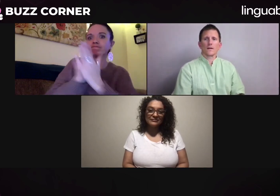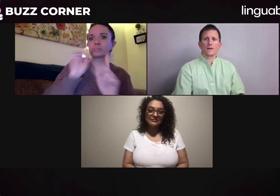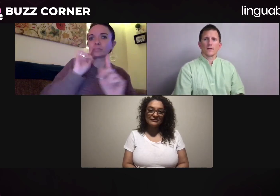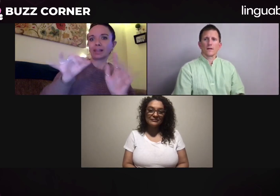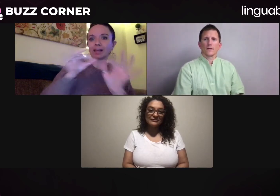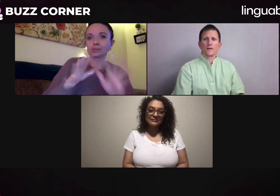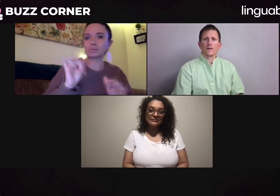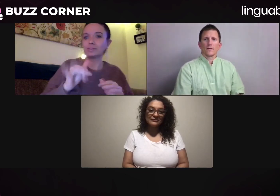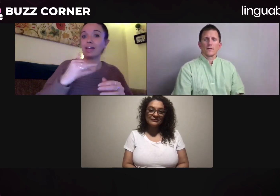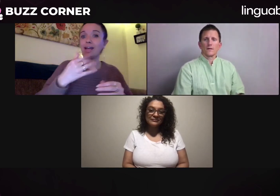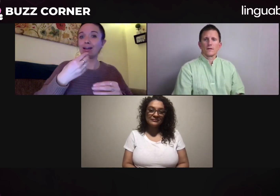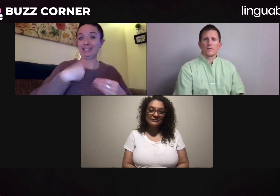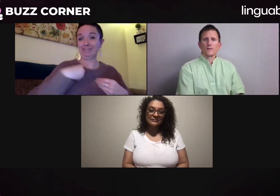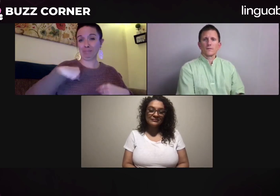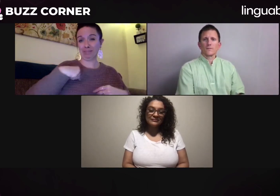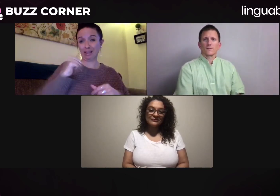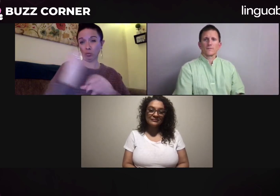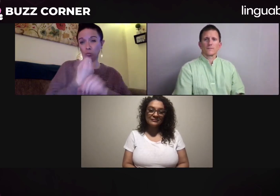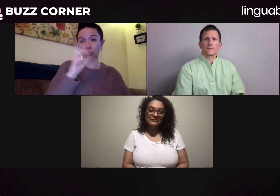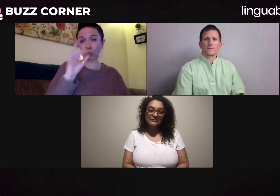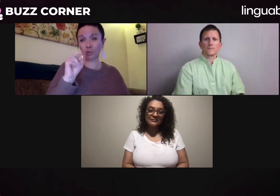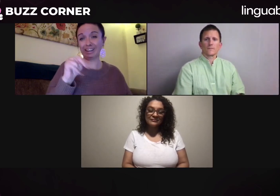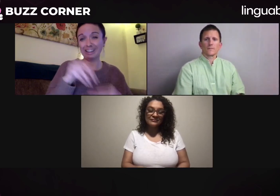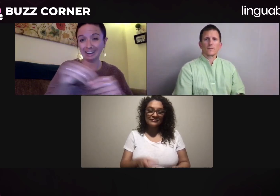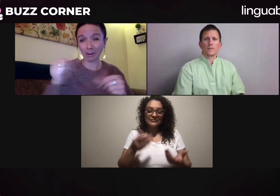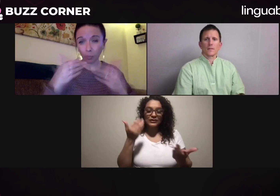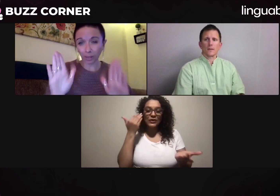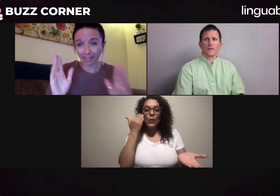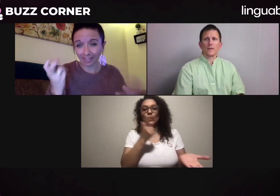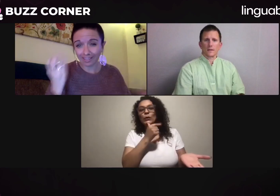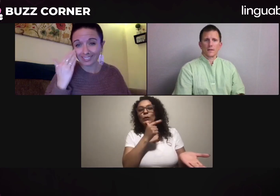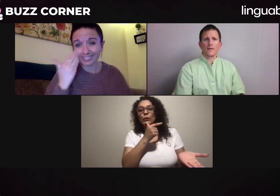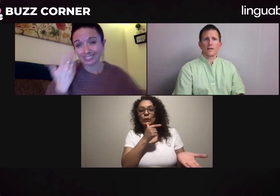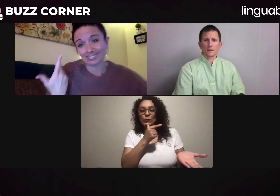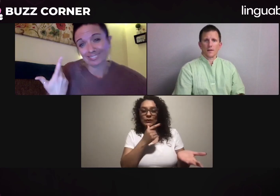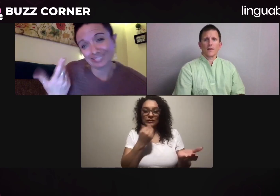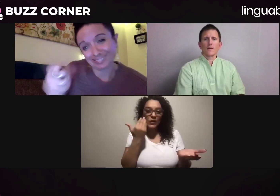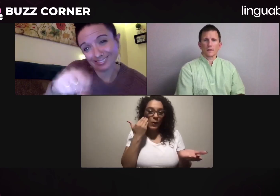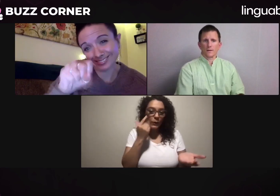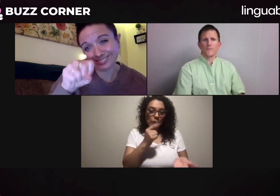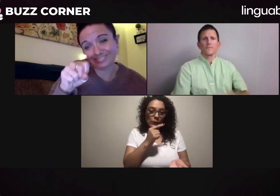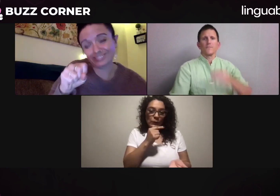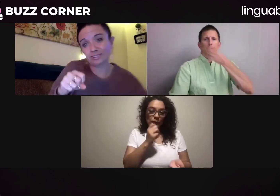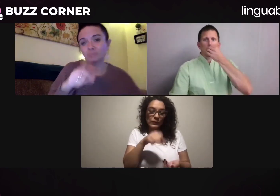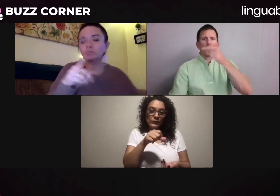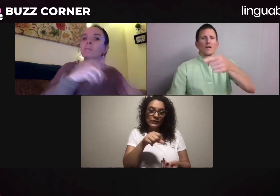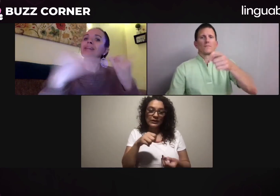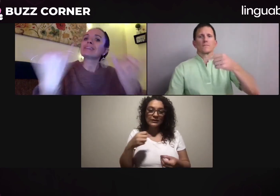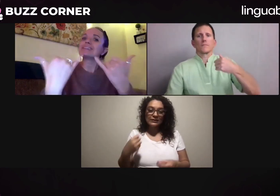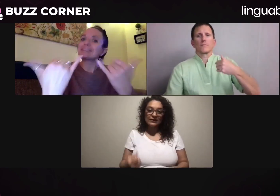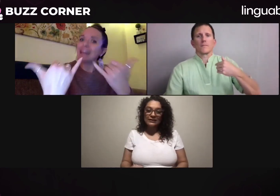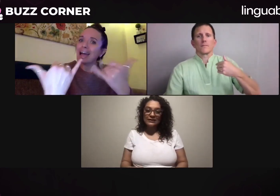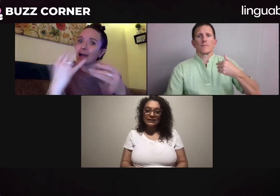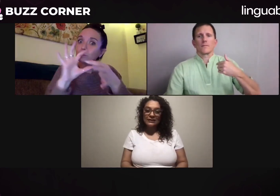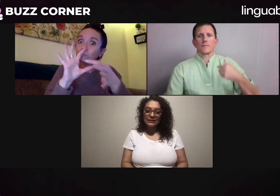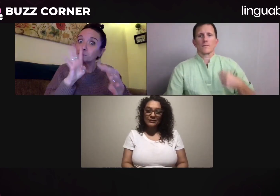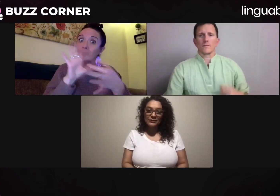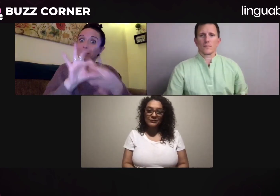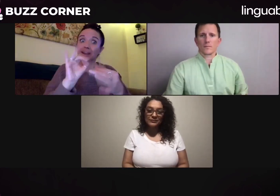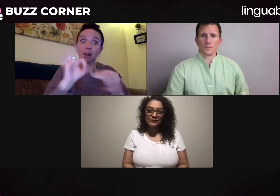is connected to the Deaf community and we know that they do a good job in a particular setting, then we can request them, right, if we know who they are.